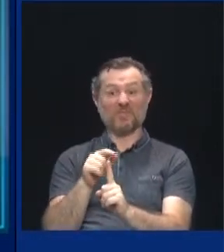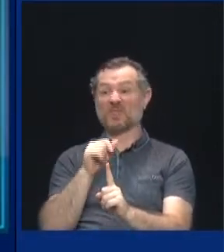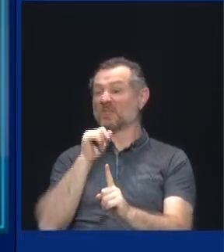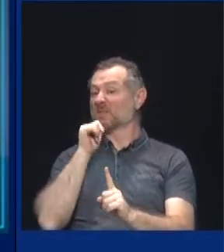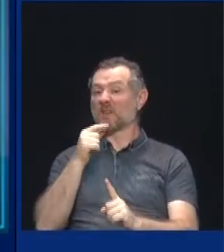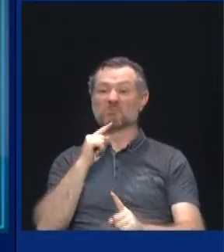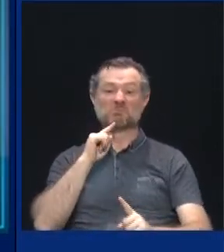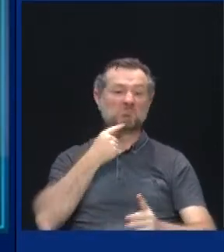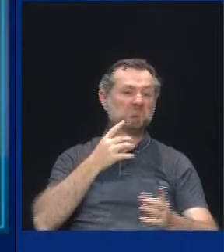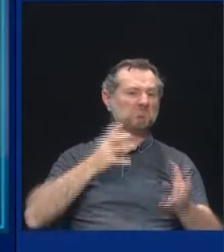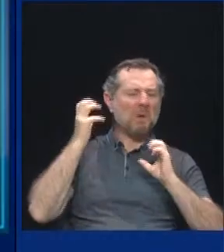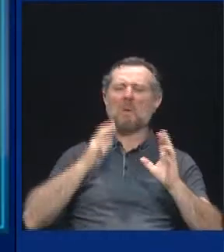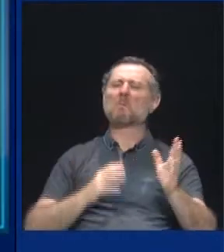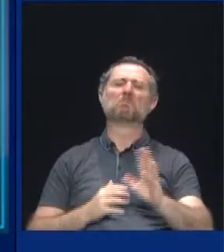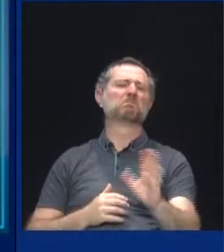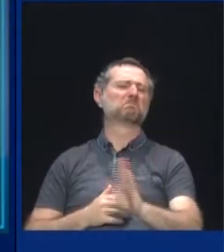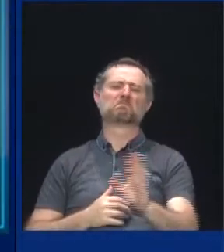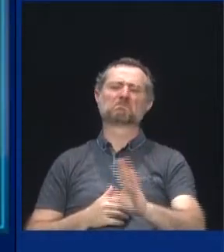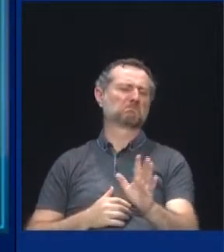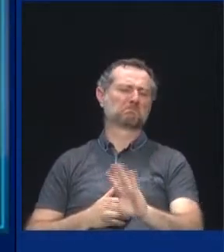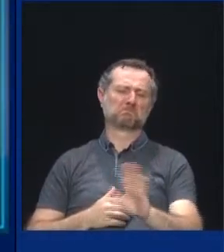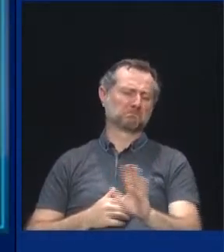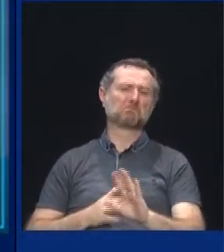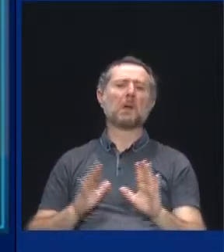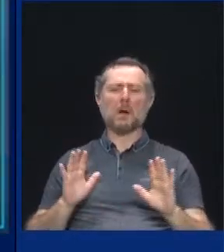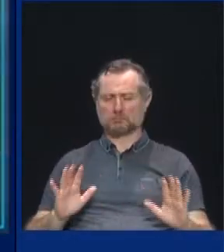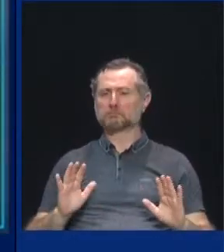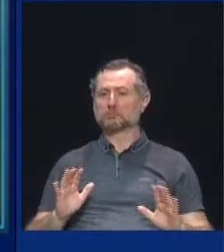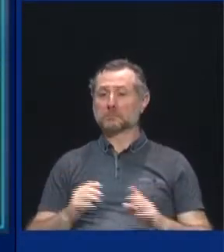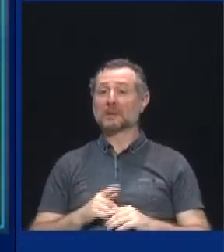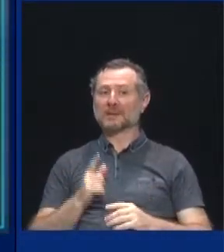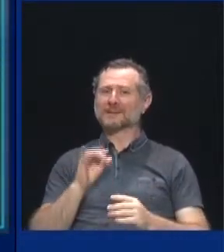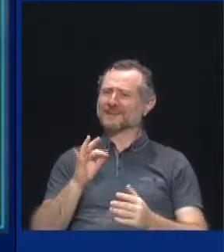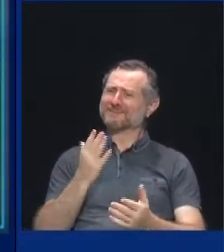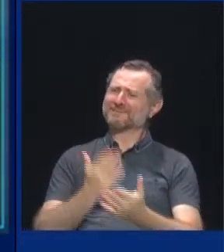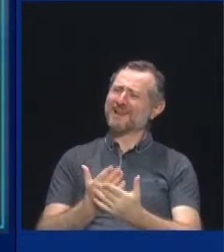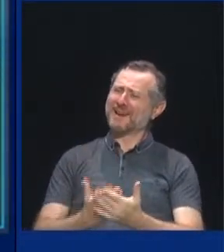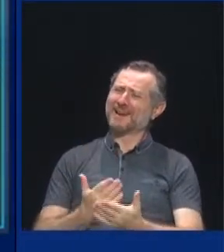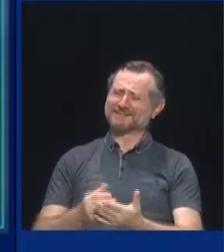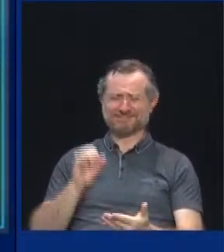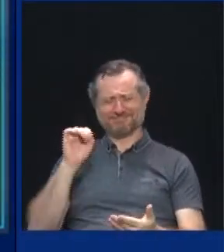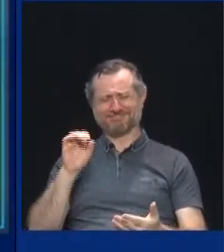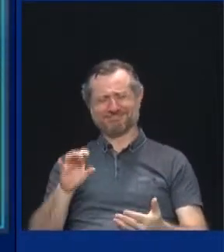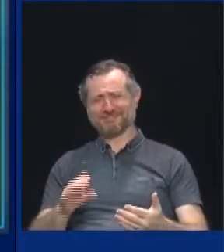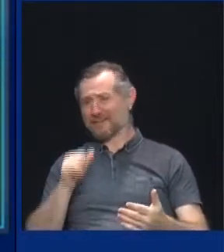WITH. AND IF YOU GET IT, IT IS NOT AS SEVERE AND YOU ARE NOT